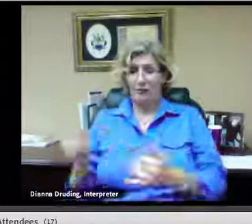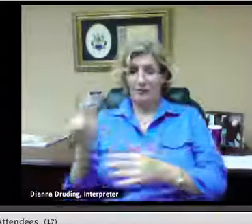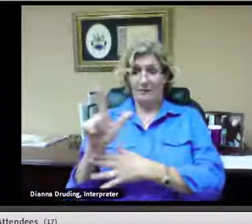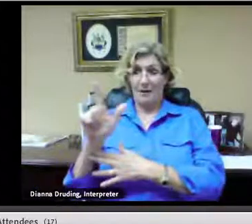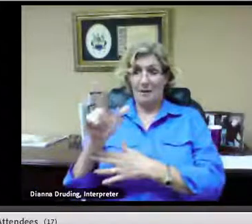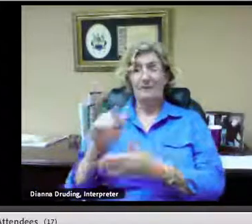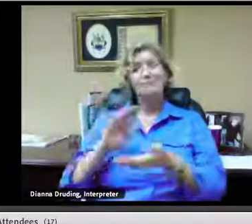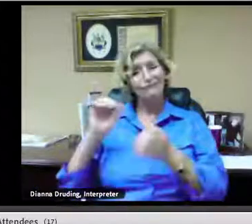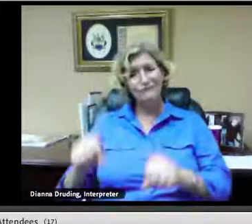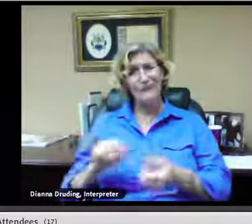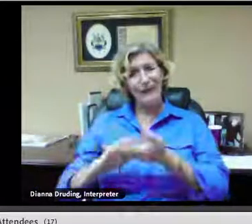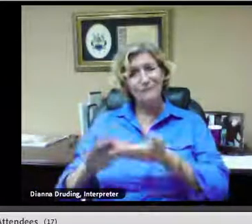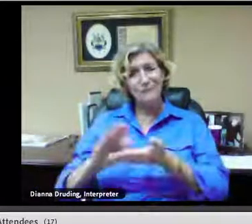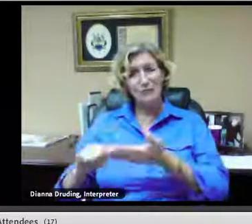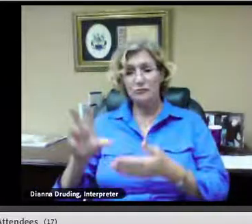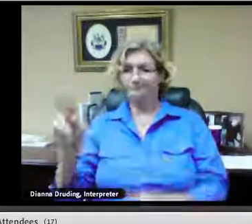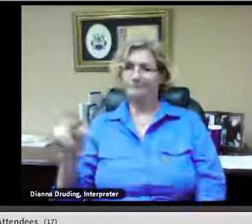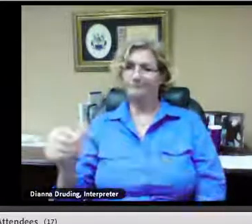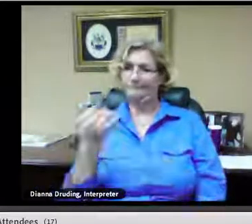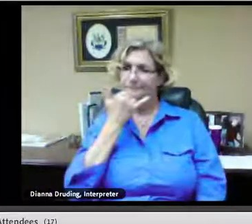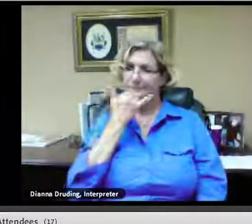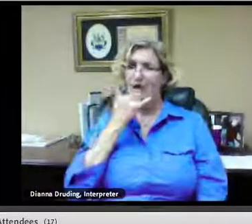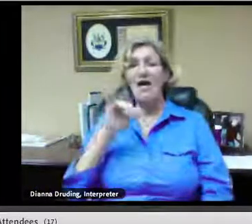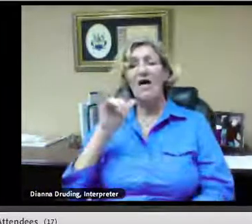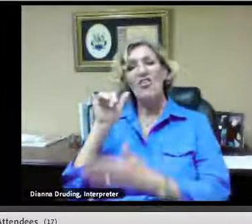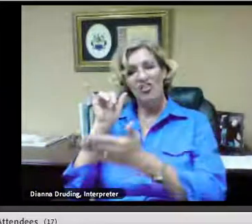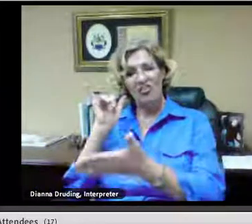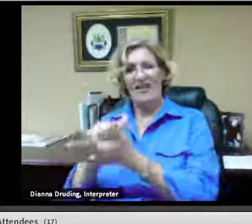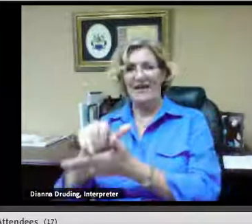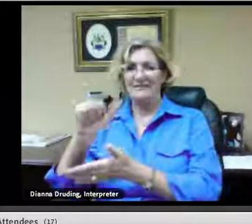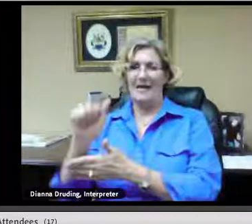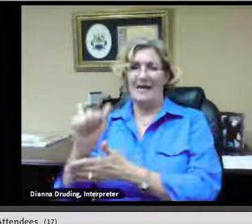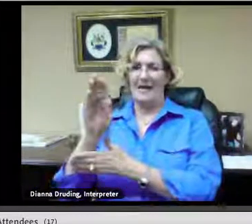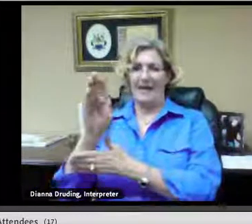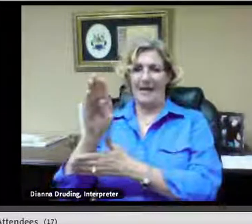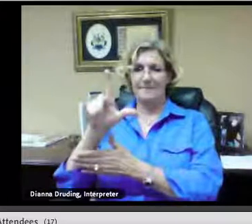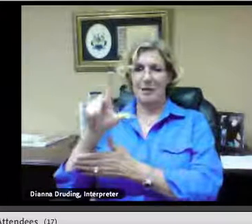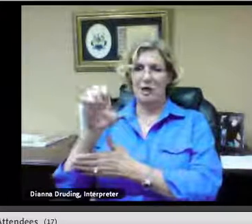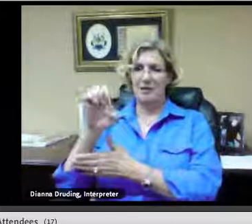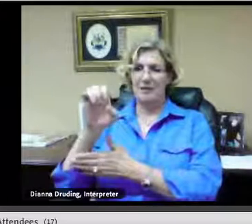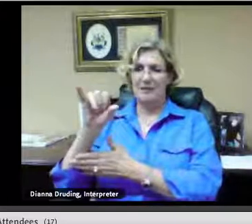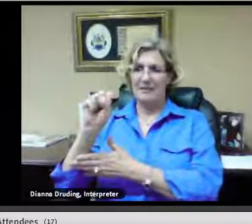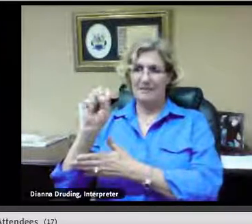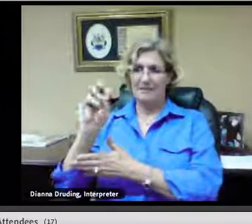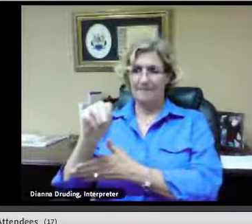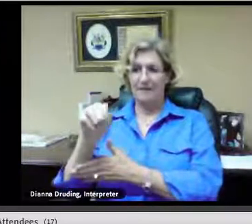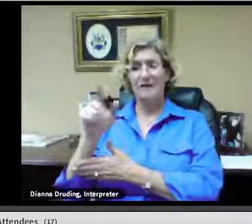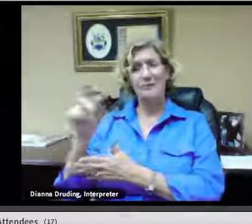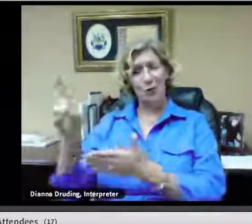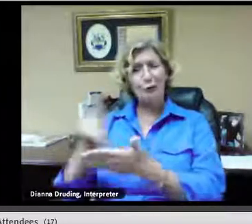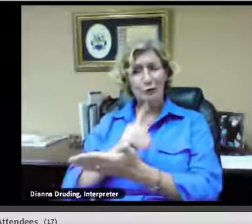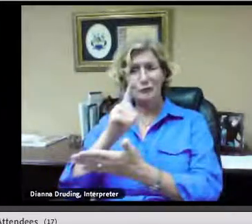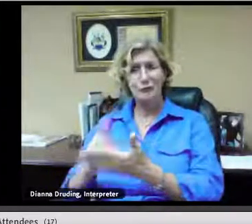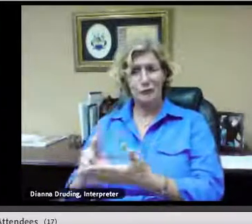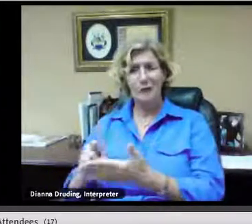You're discriminating against somebody's basic human right to have accessible information, resources."